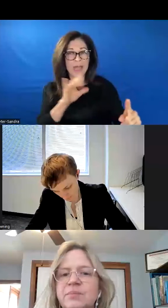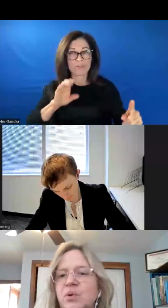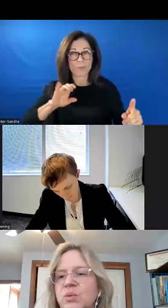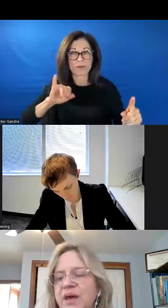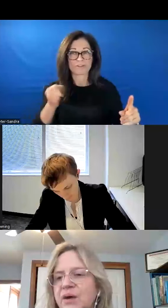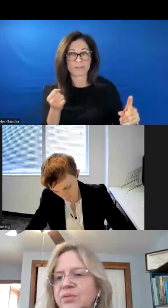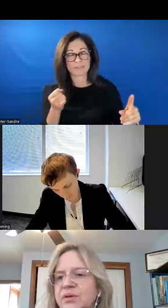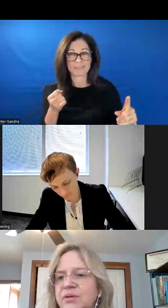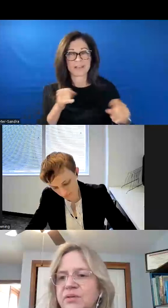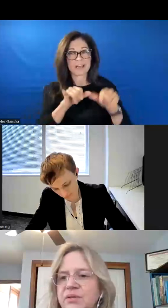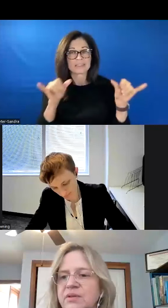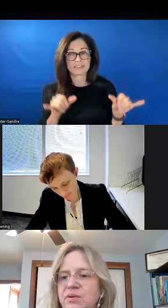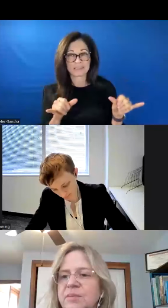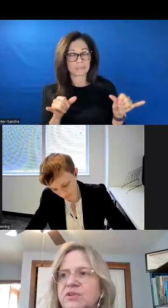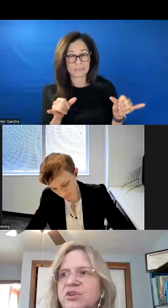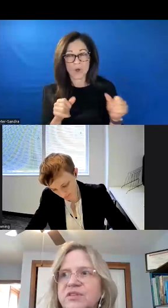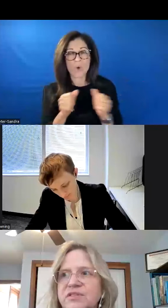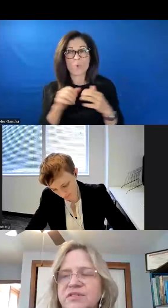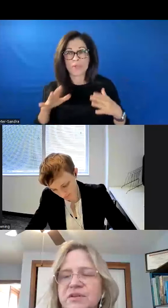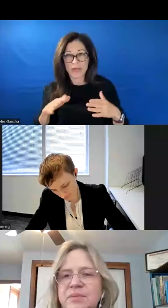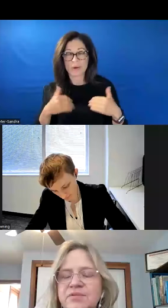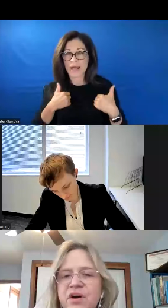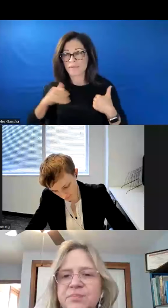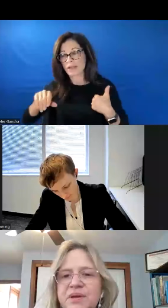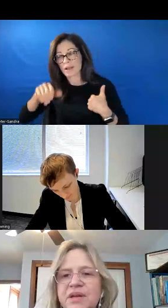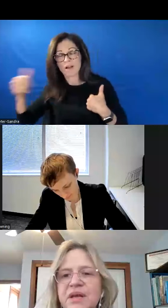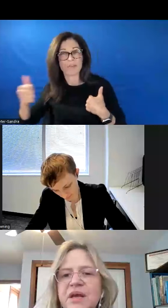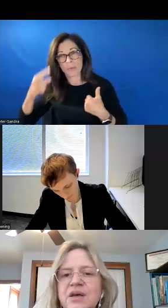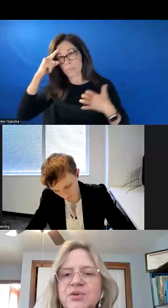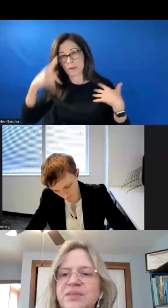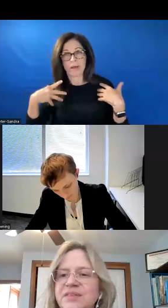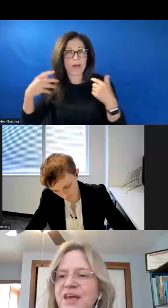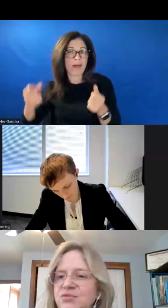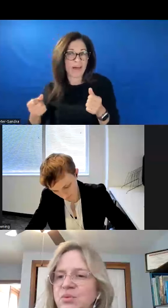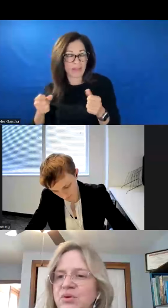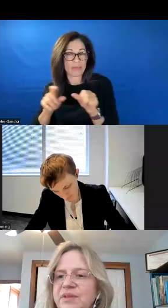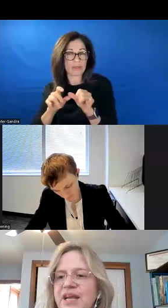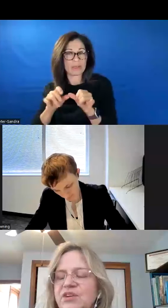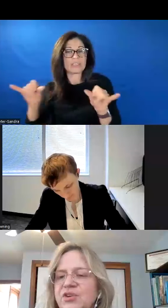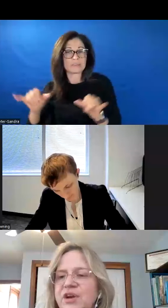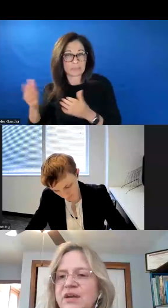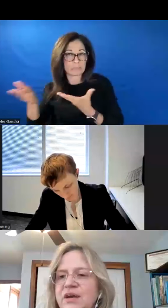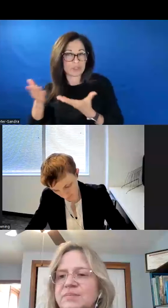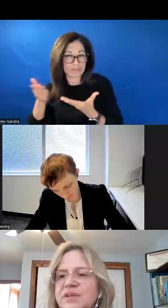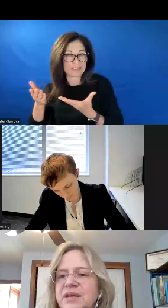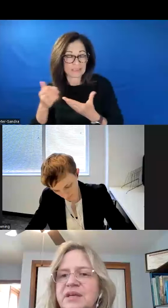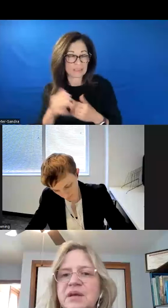WITHOUT THE CRIMINAL JUSTICE SYSTEM INVOLVEMENT. I THINK THAT IS WHERE THE DANGER COMES IN